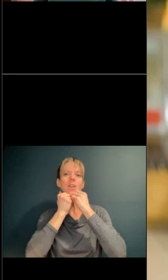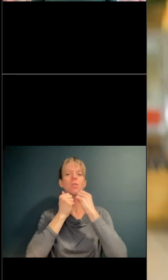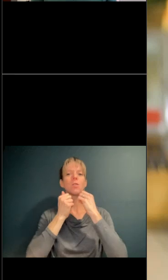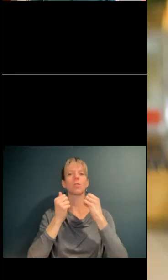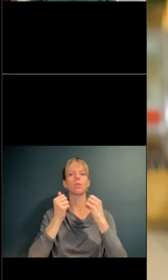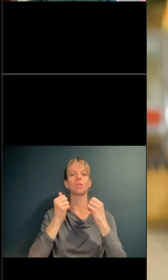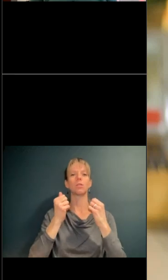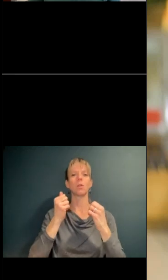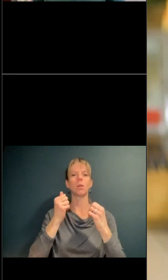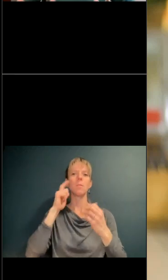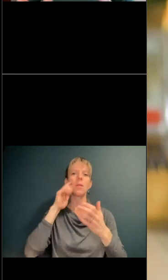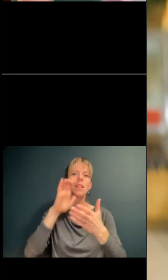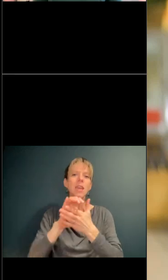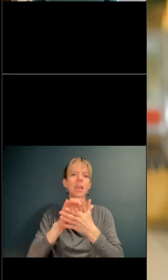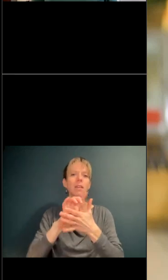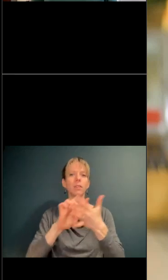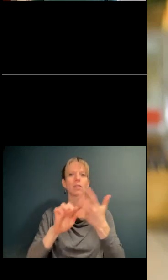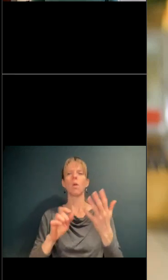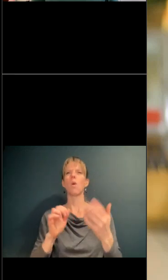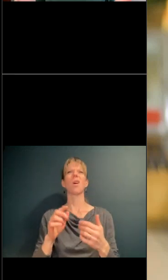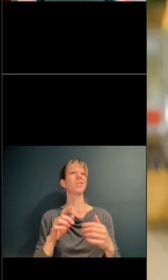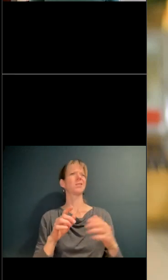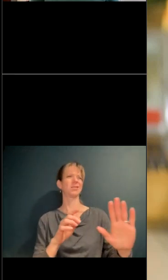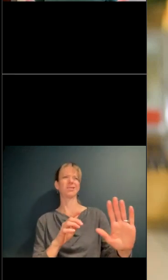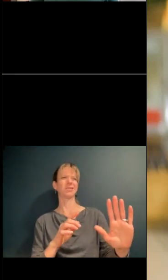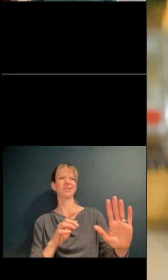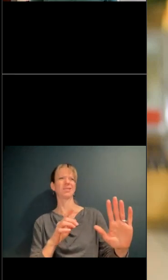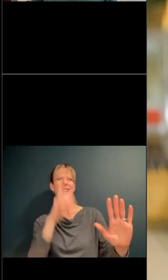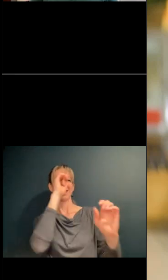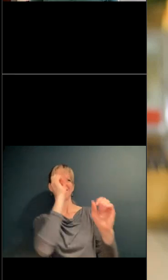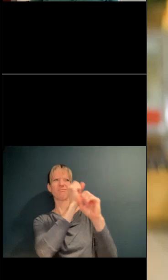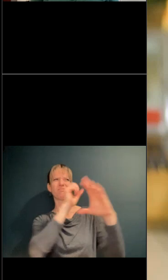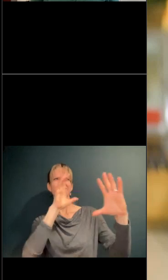imagination to picture a community where there is a place for everyone.